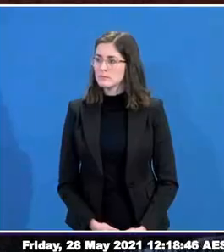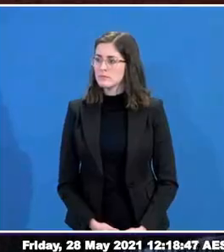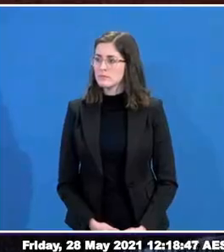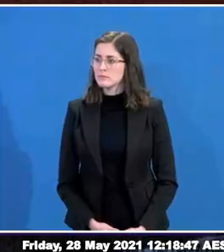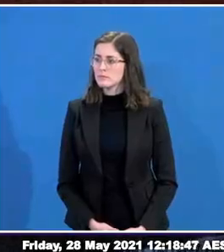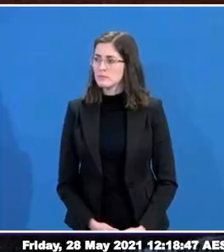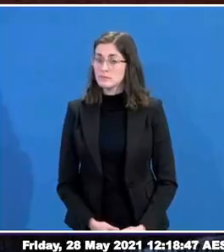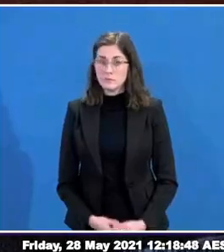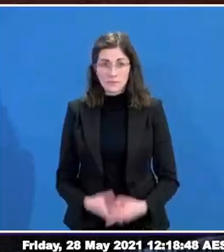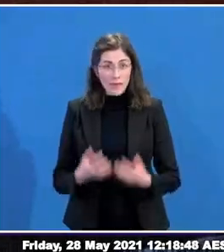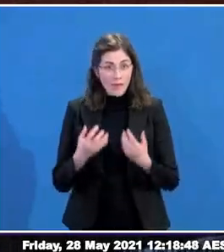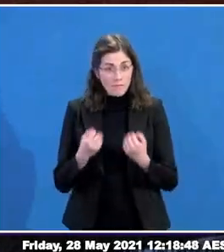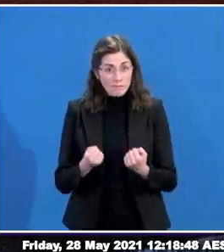Do you have that now? Yes, thank you.